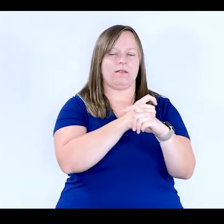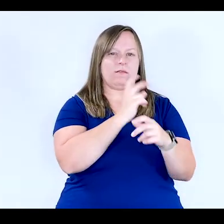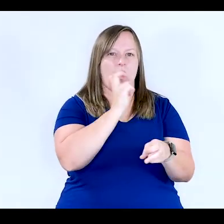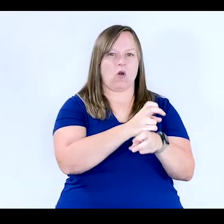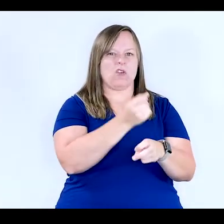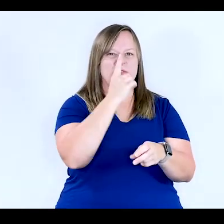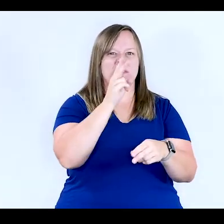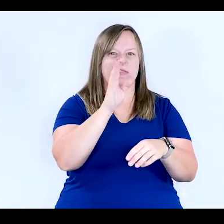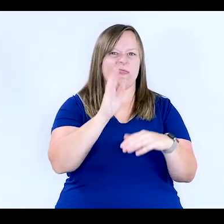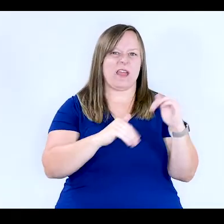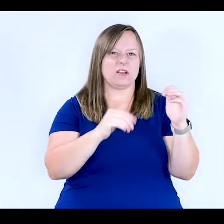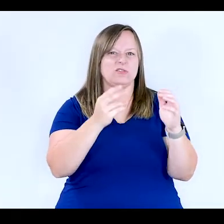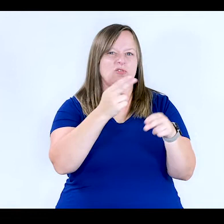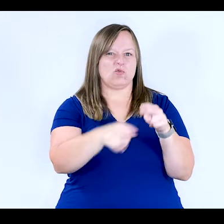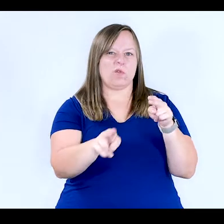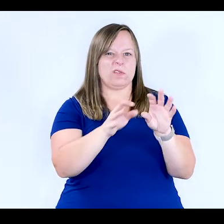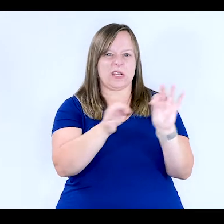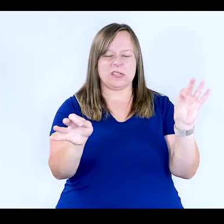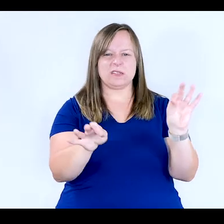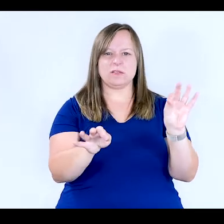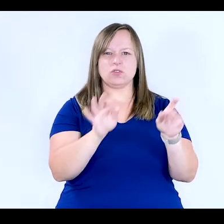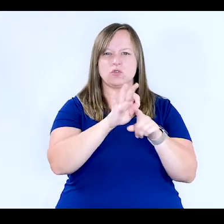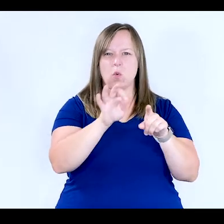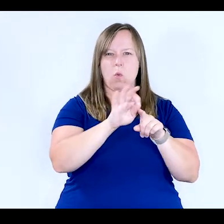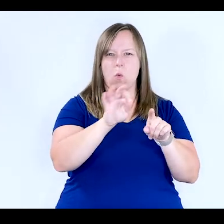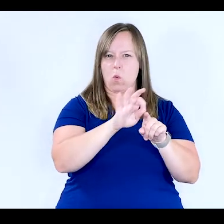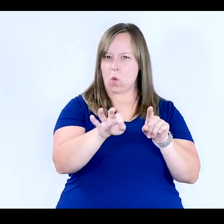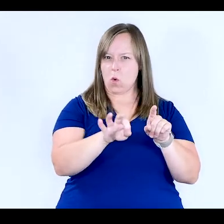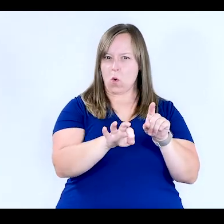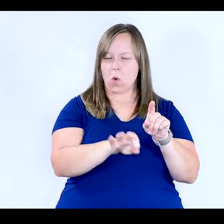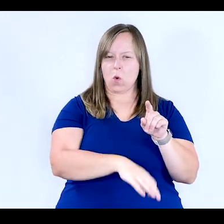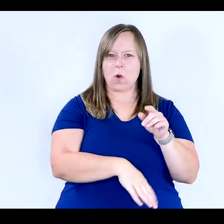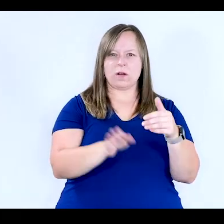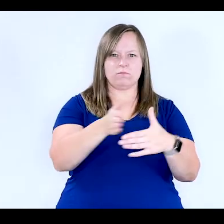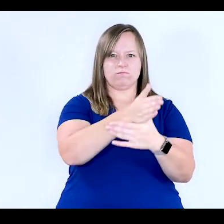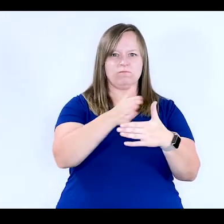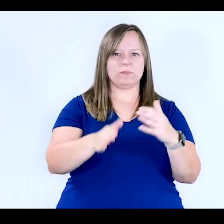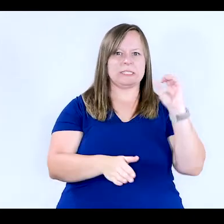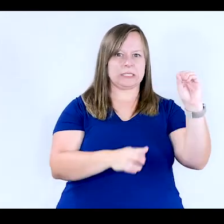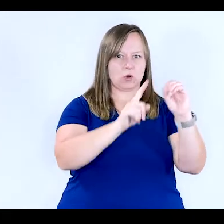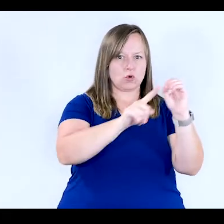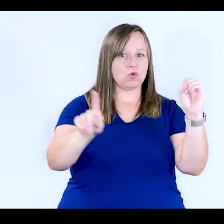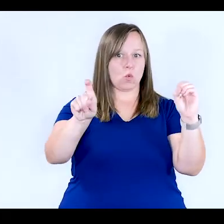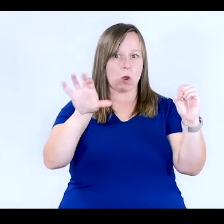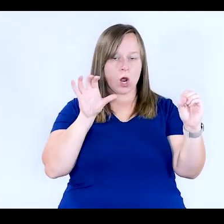shorter sentences. And this statistic is scored on a level on a scale of 0 to 100.